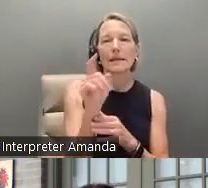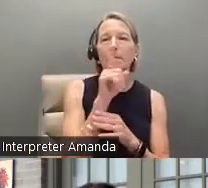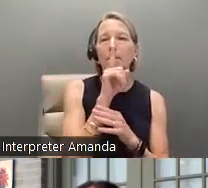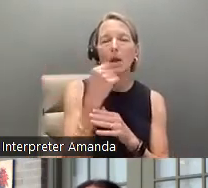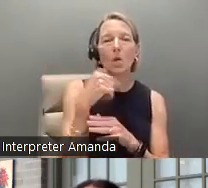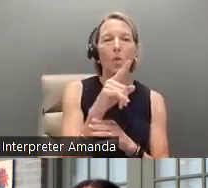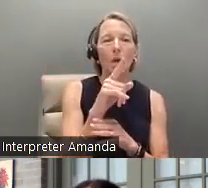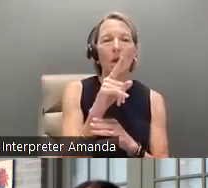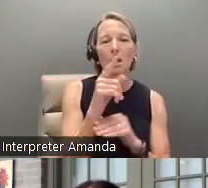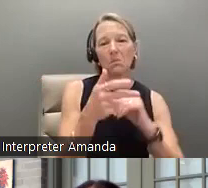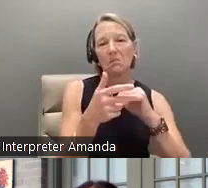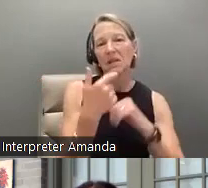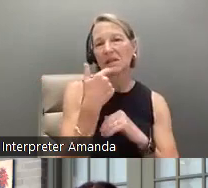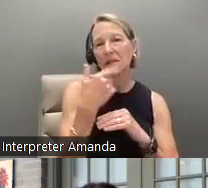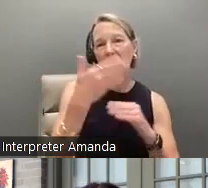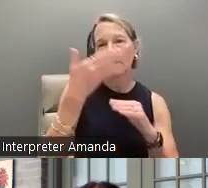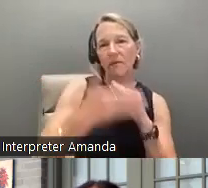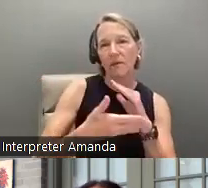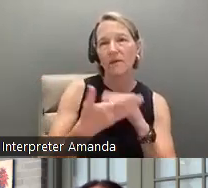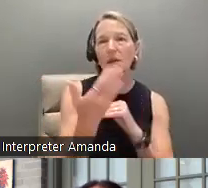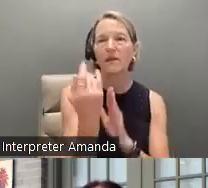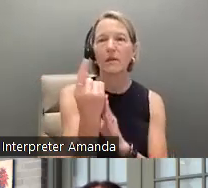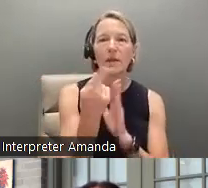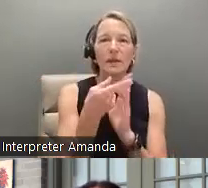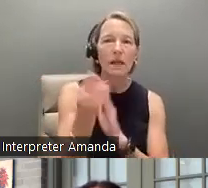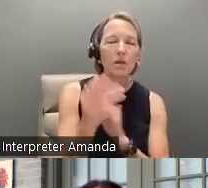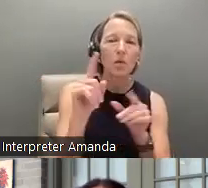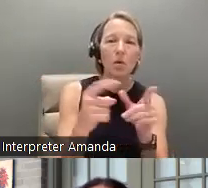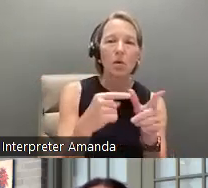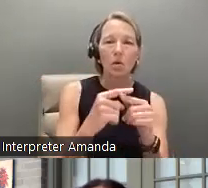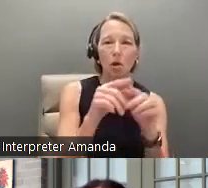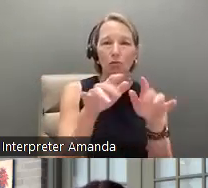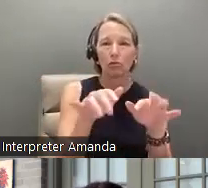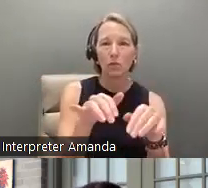save about 15 minutes at the end for questions you can put them in the chat or raise your hand